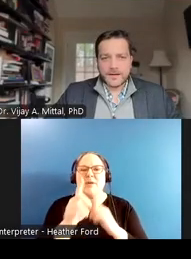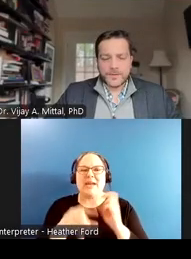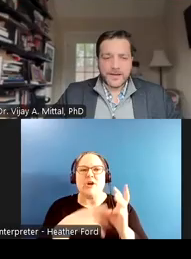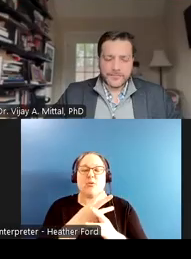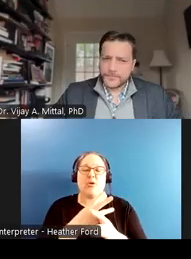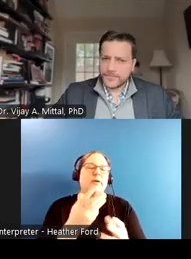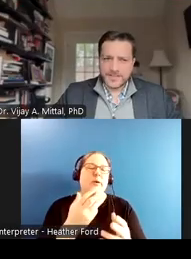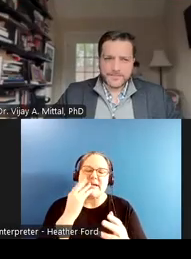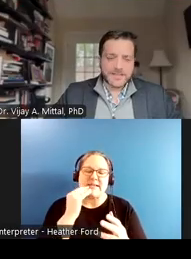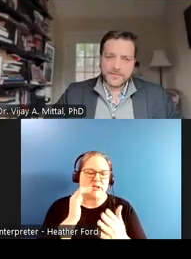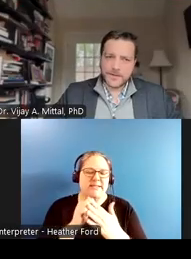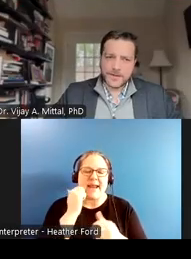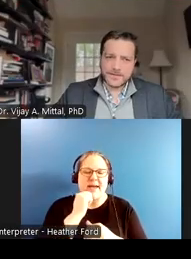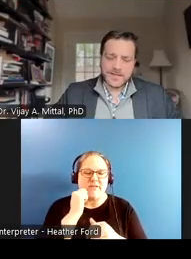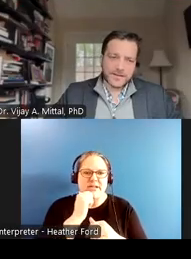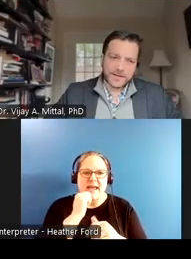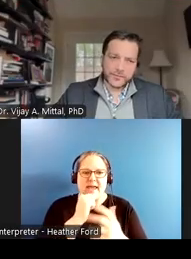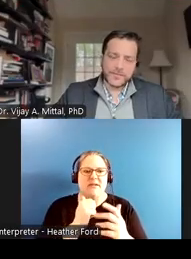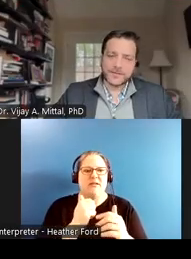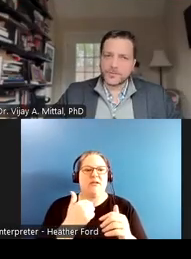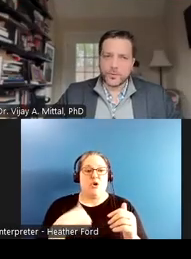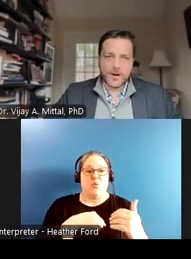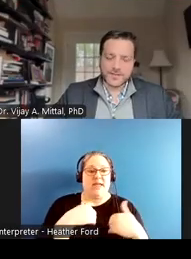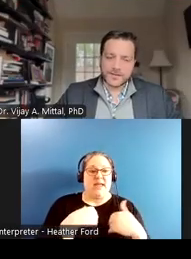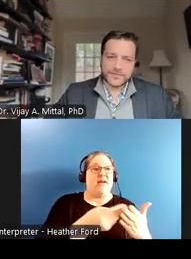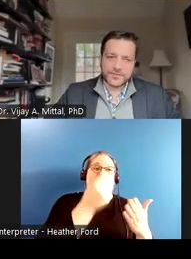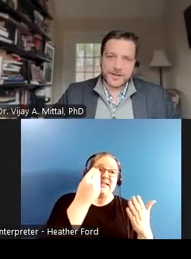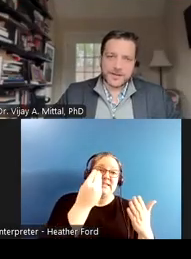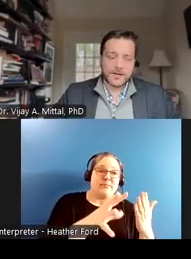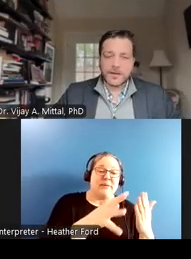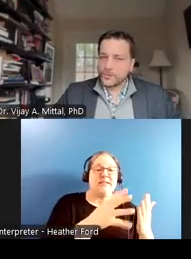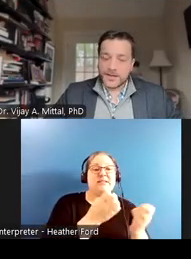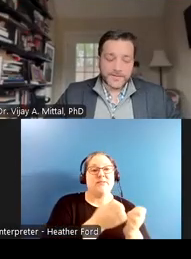uh we have expensive and delicate equipment that requires a lot of training. We have